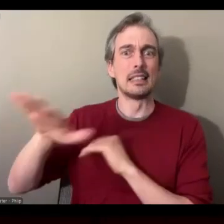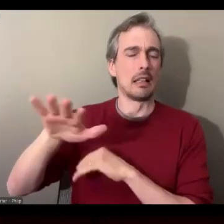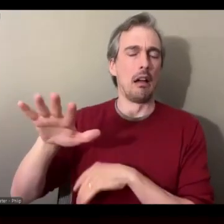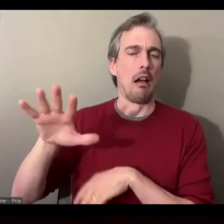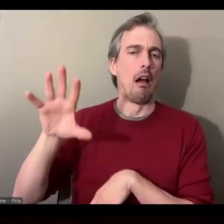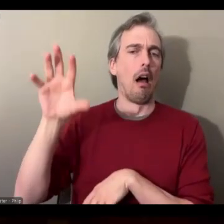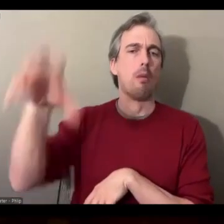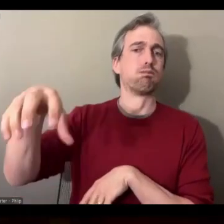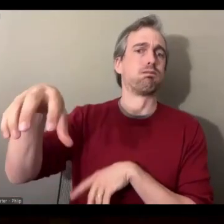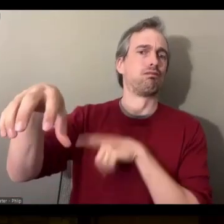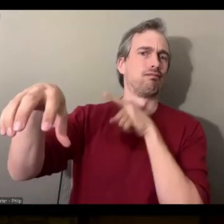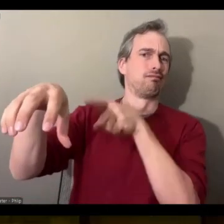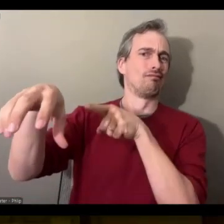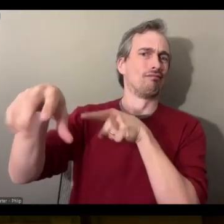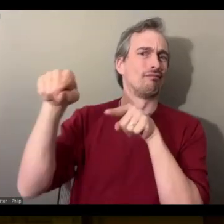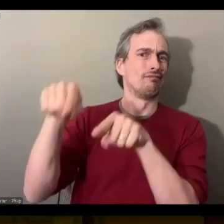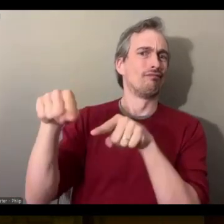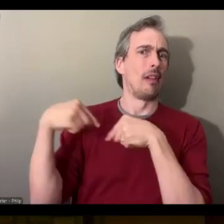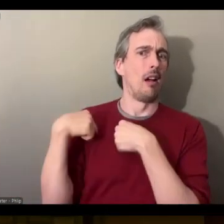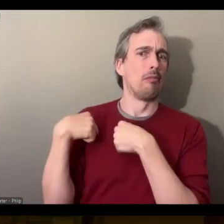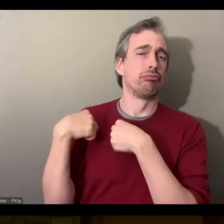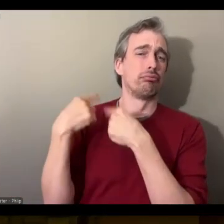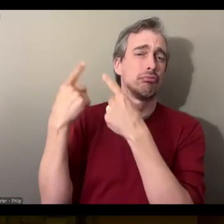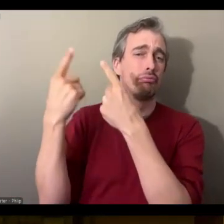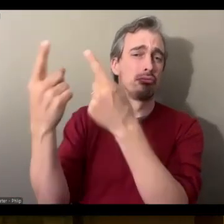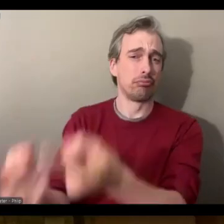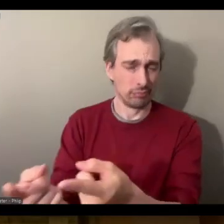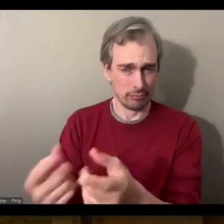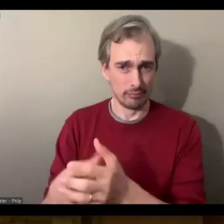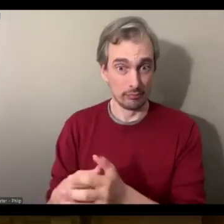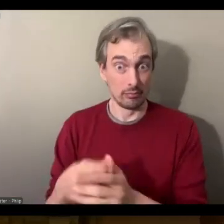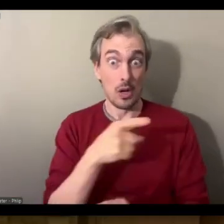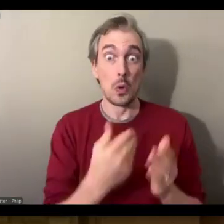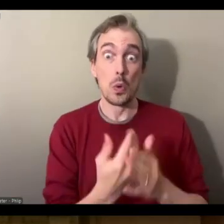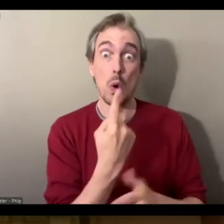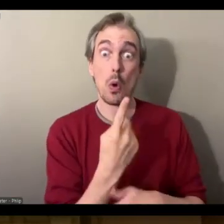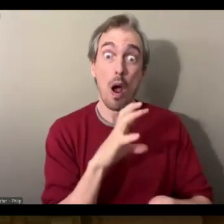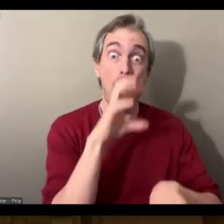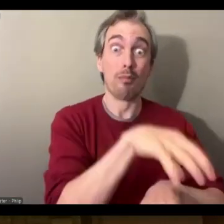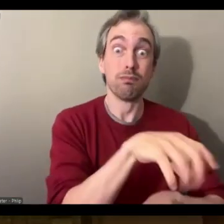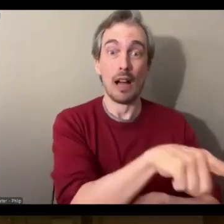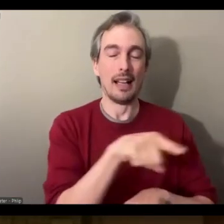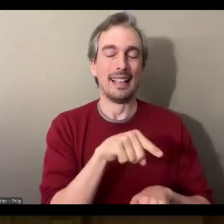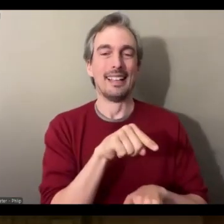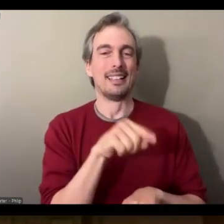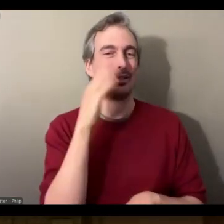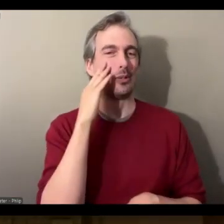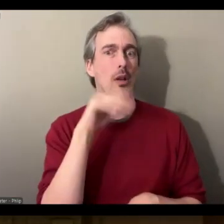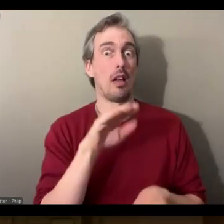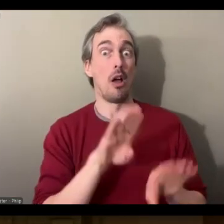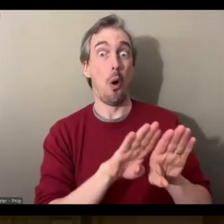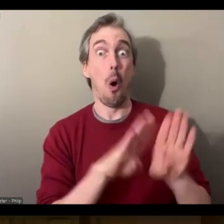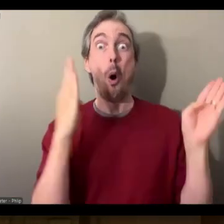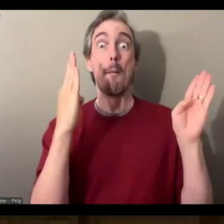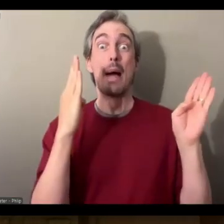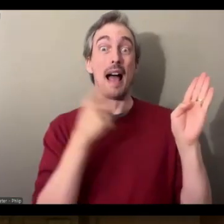going to be out of date. And one of the reasons for that is: It takes years, sometimes decades,